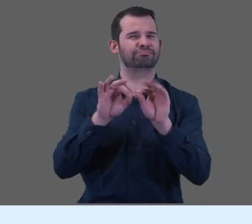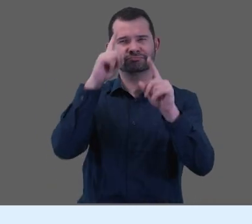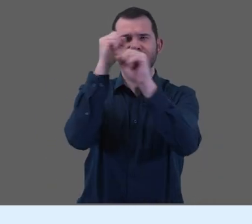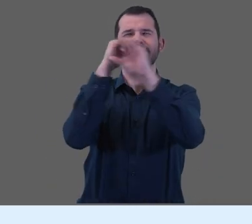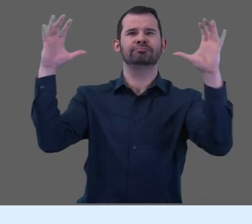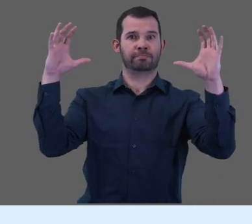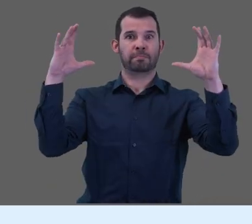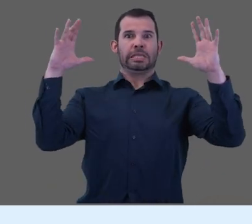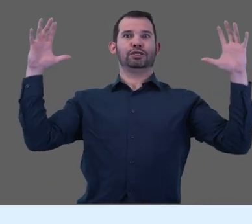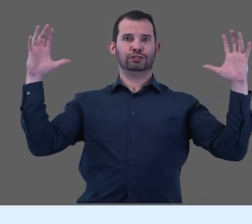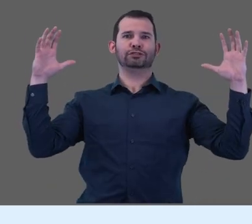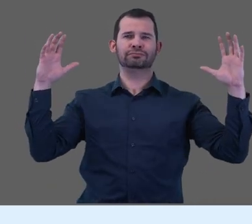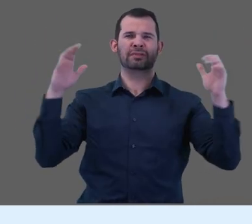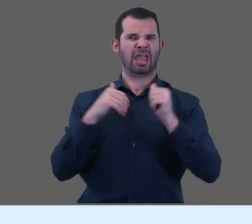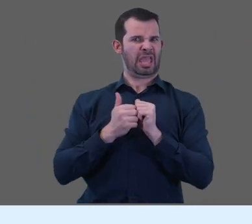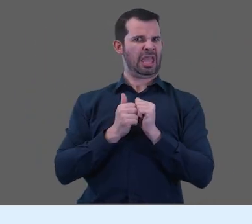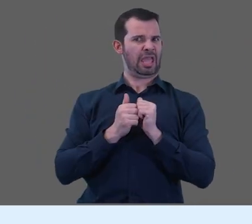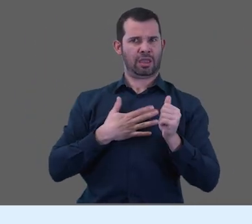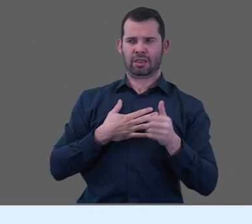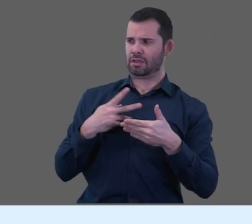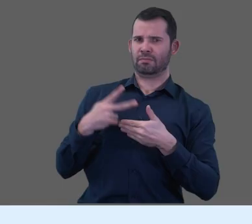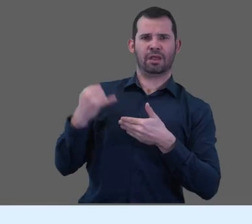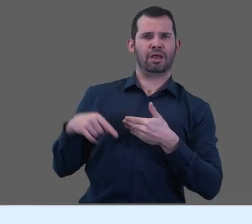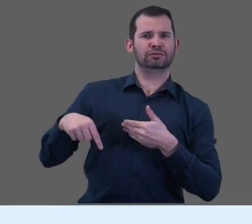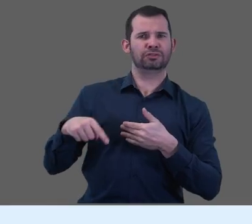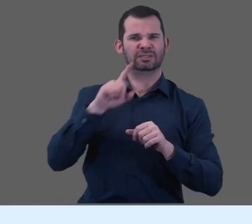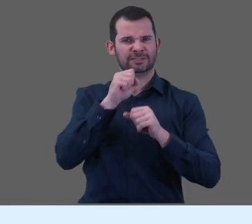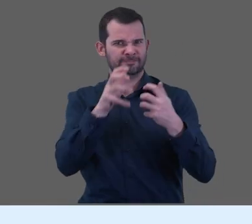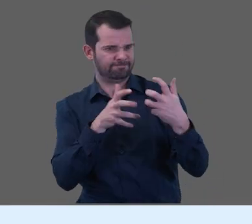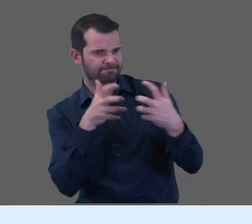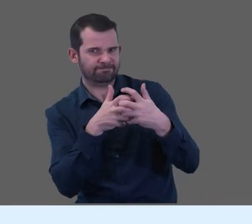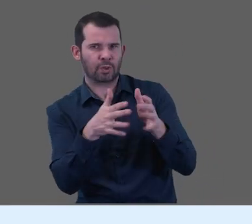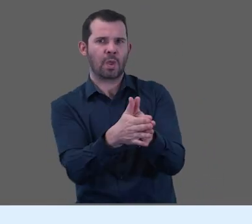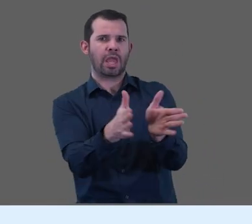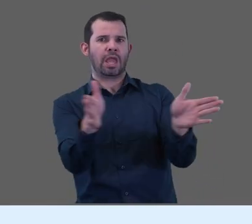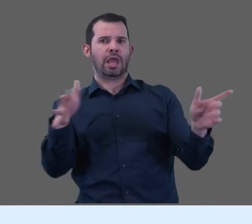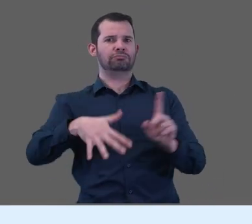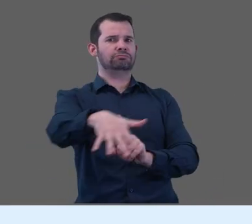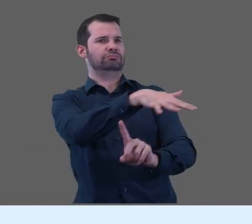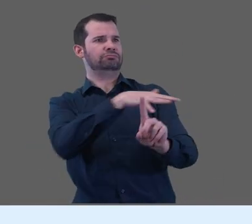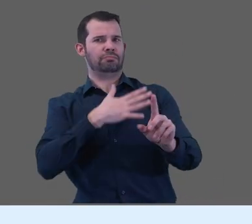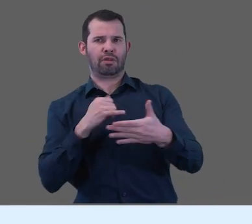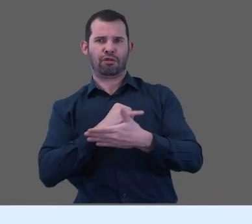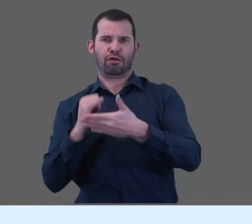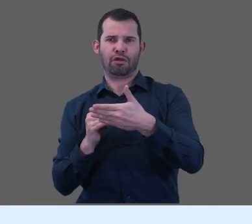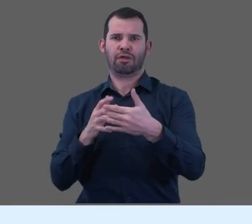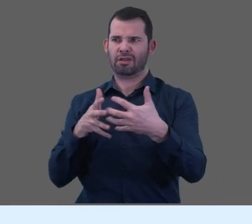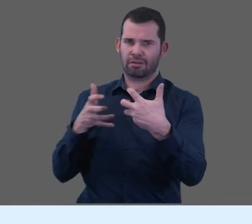Think about the bigger picture. How does my project fit within the wider context of my art